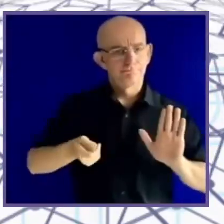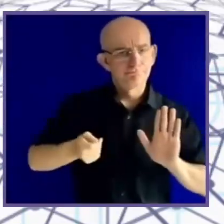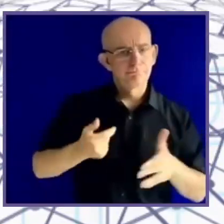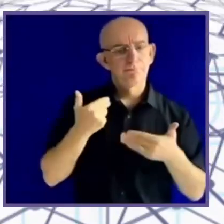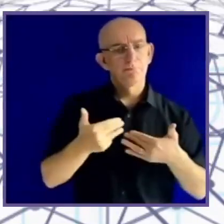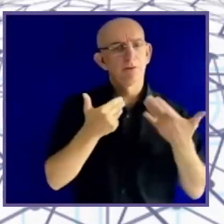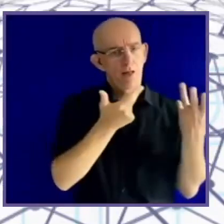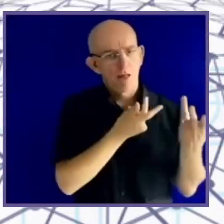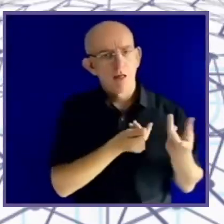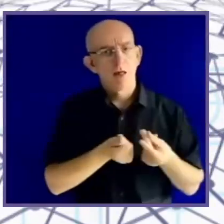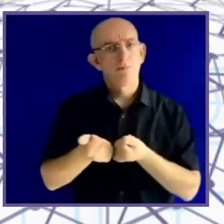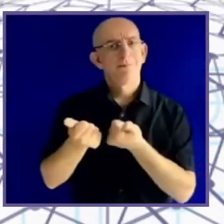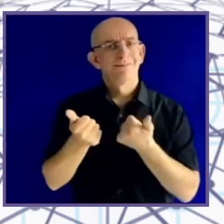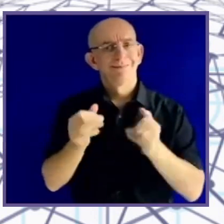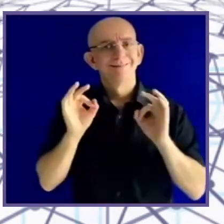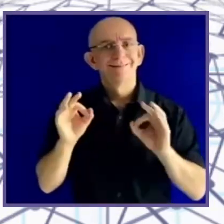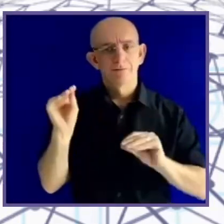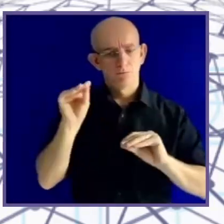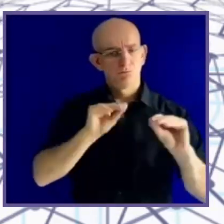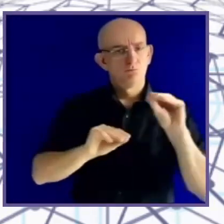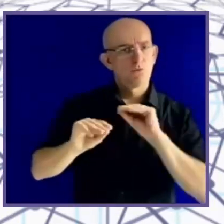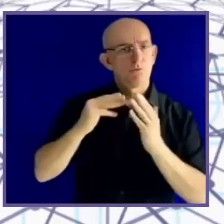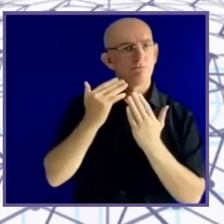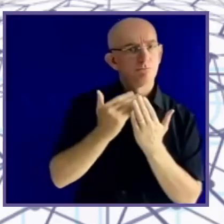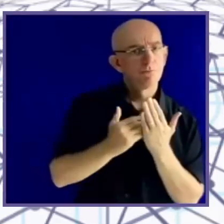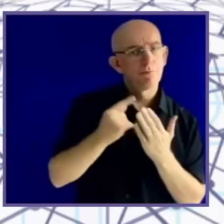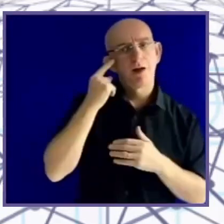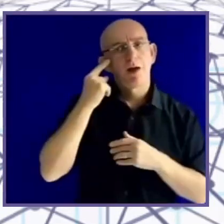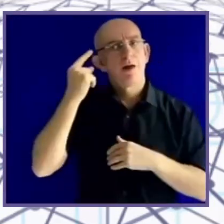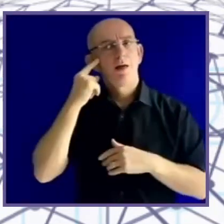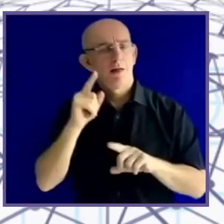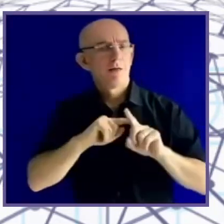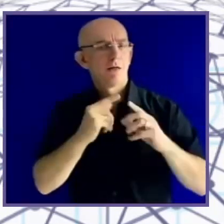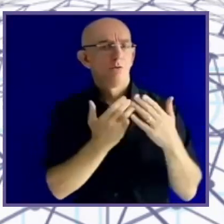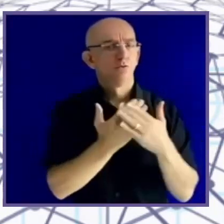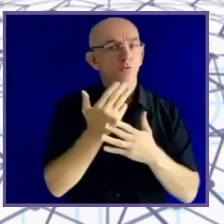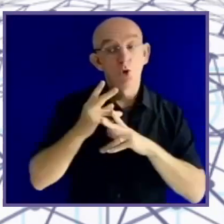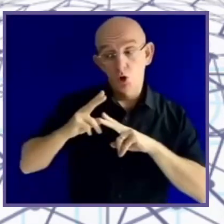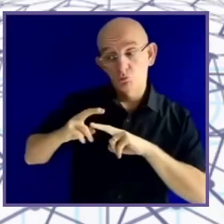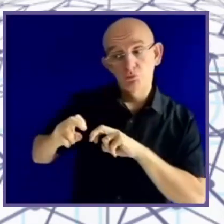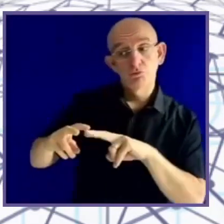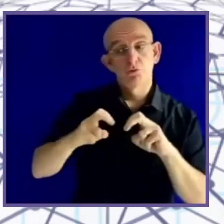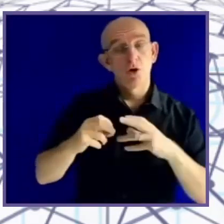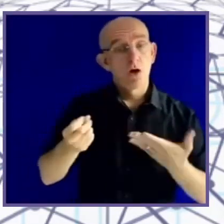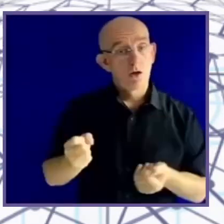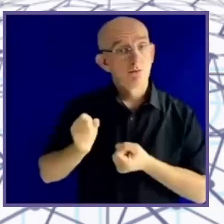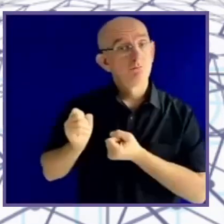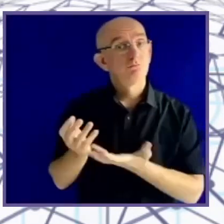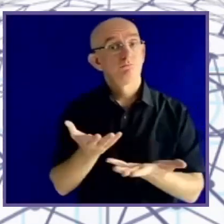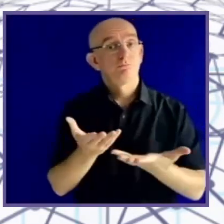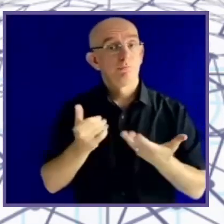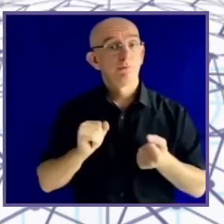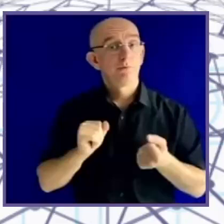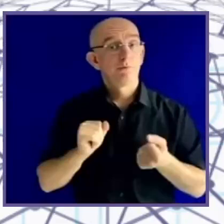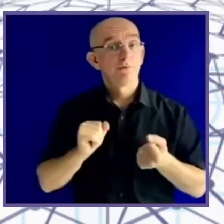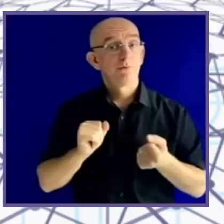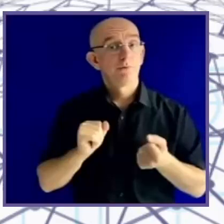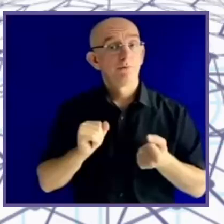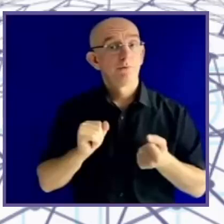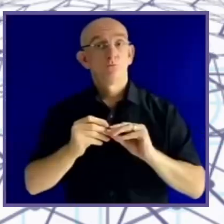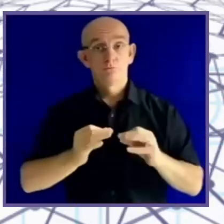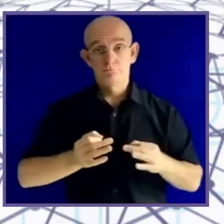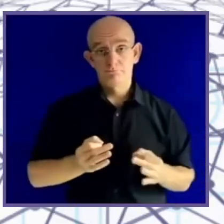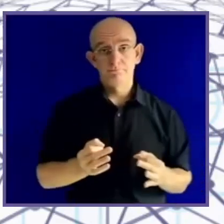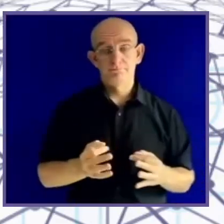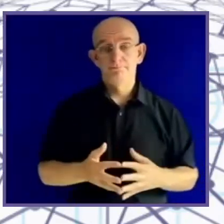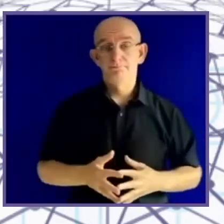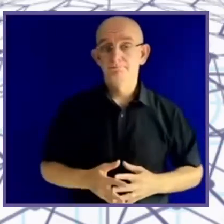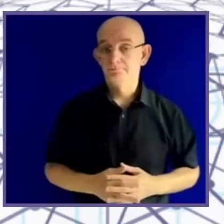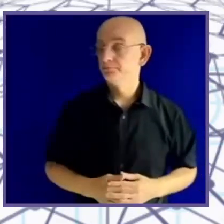Okay, everybody, I think that's it for our session.